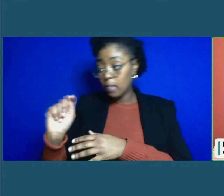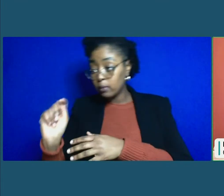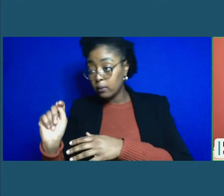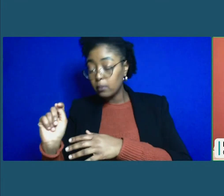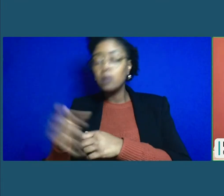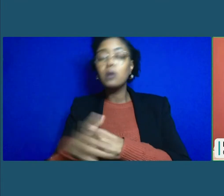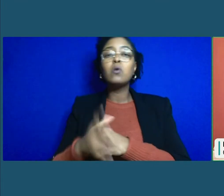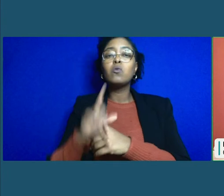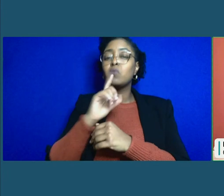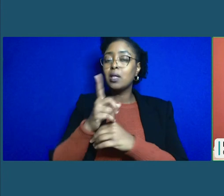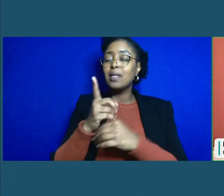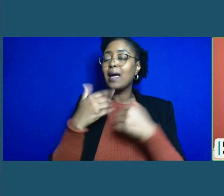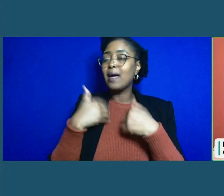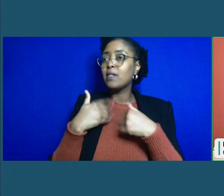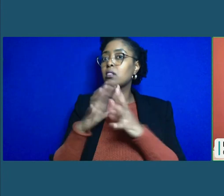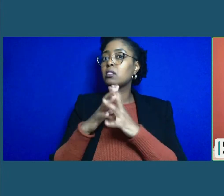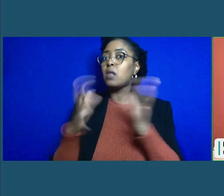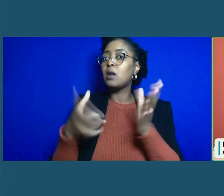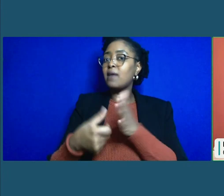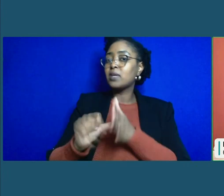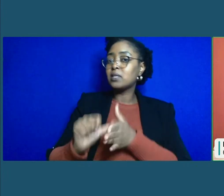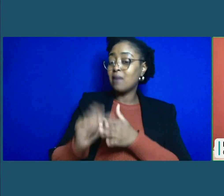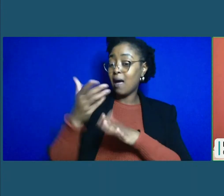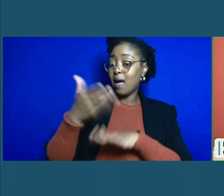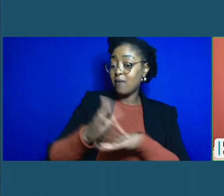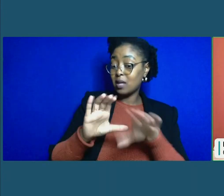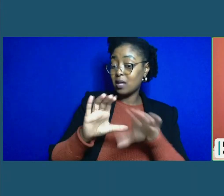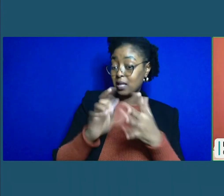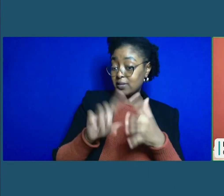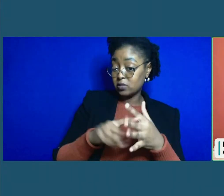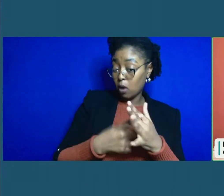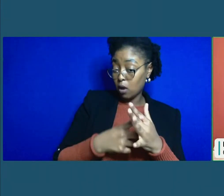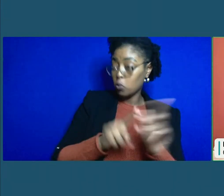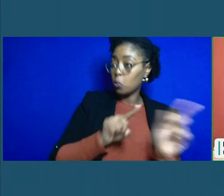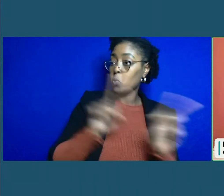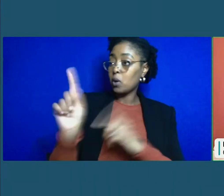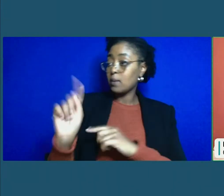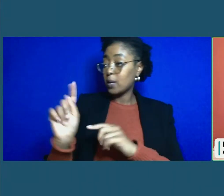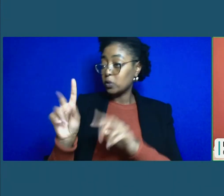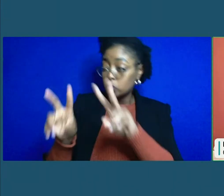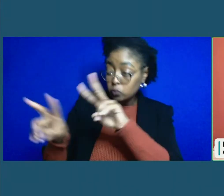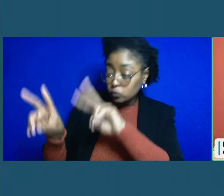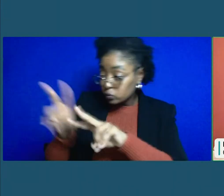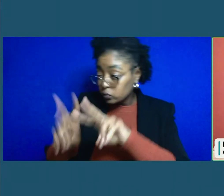day one staff will be checking our restrooms. We really place a